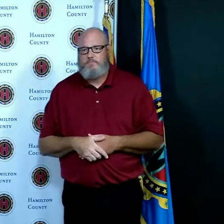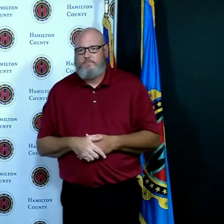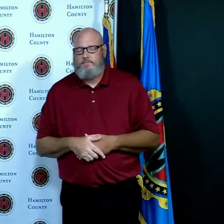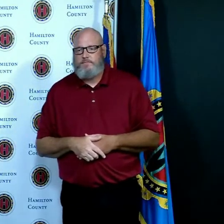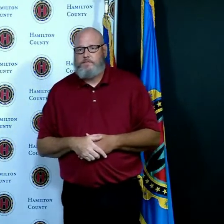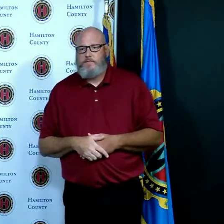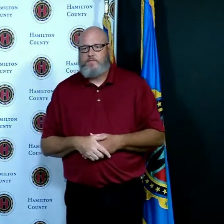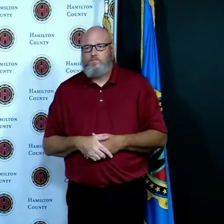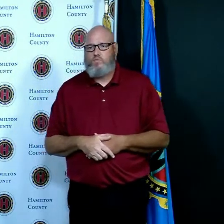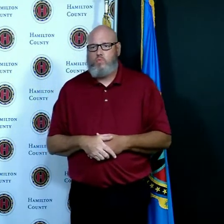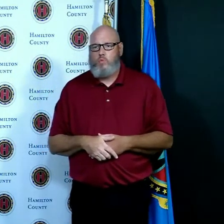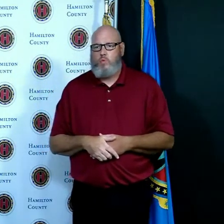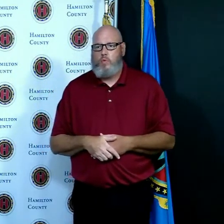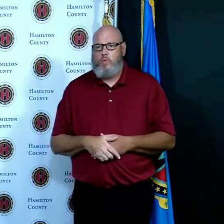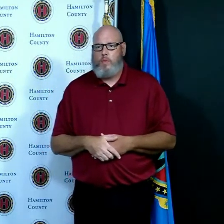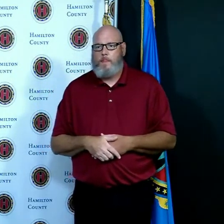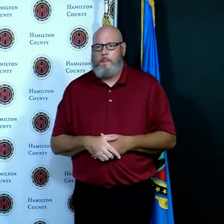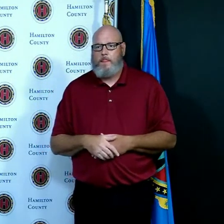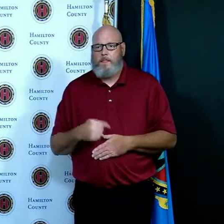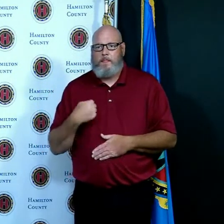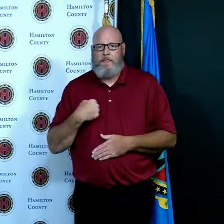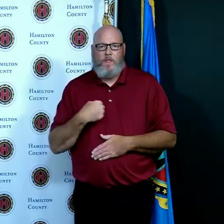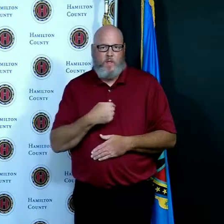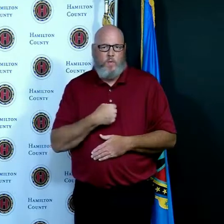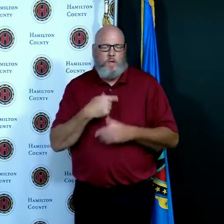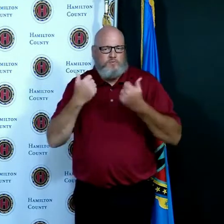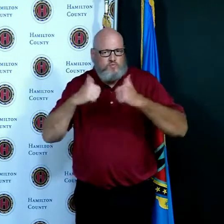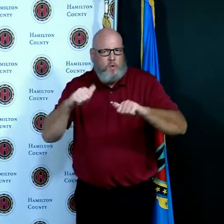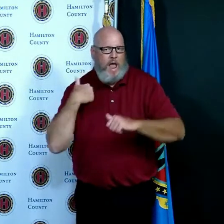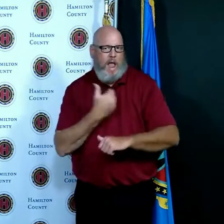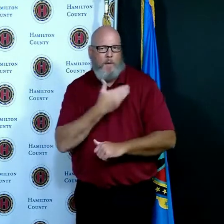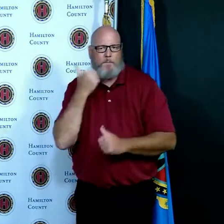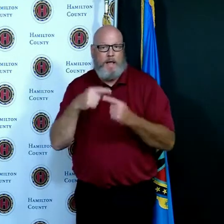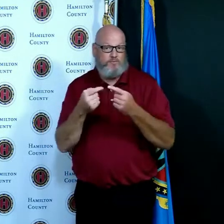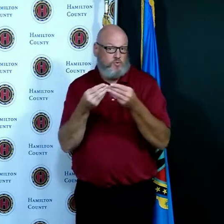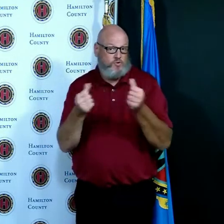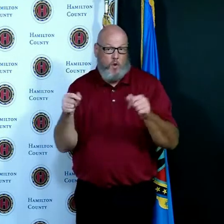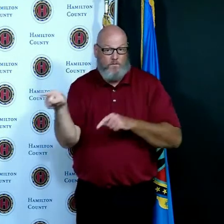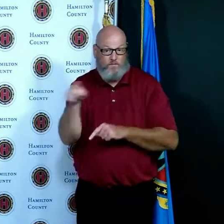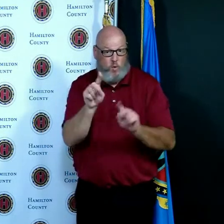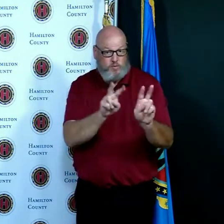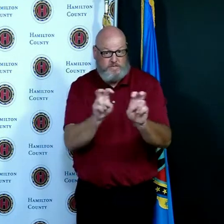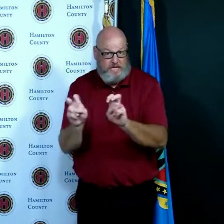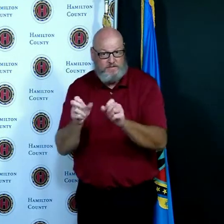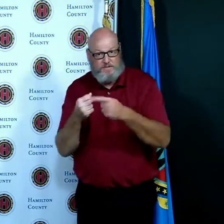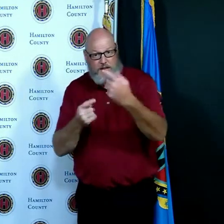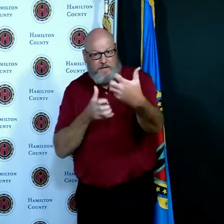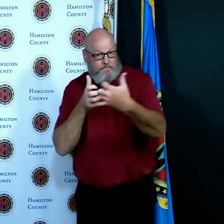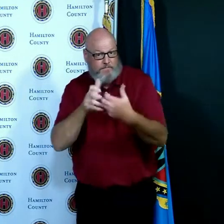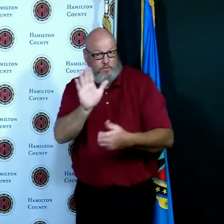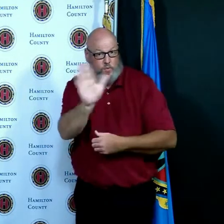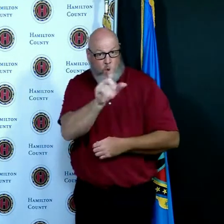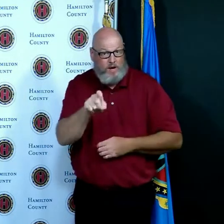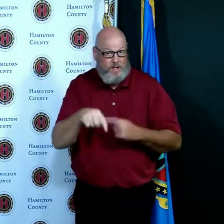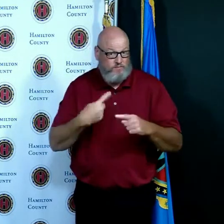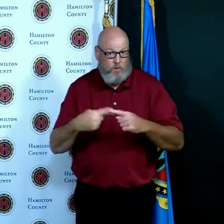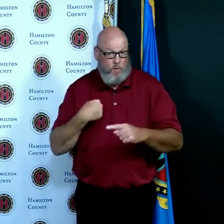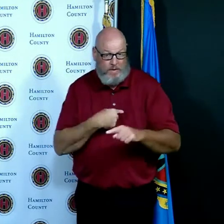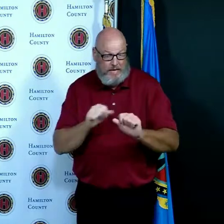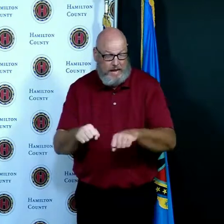so I applaud the Senator for doing that work we we know that there are health disparities our resolution